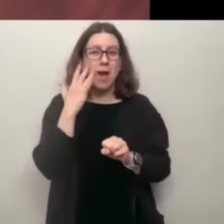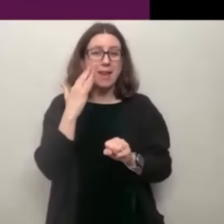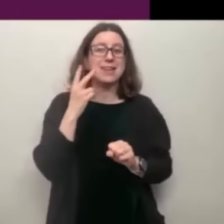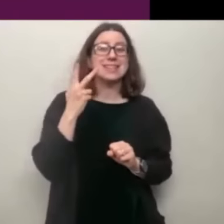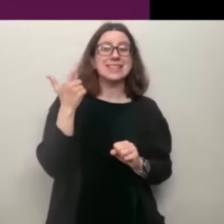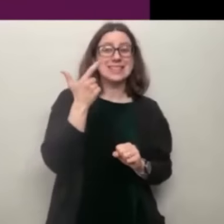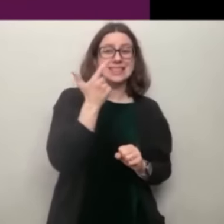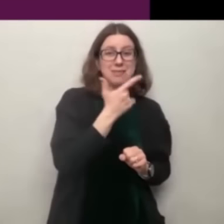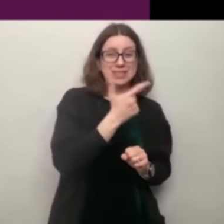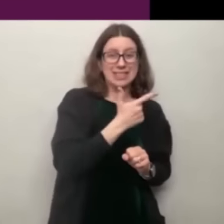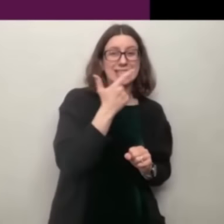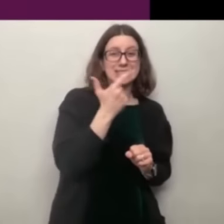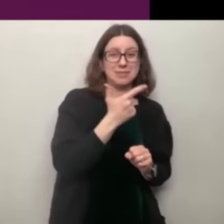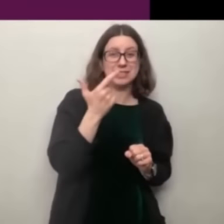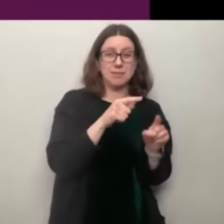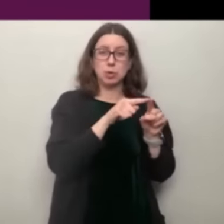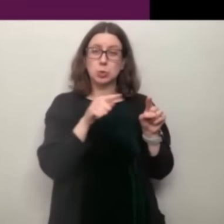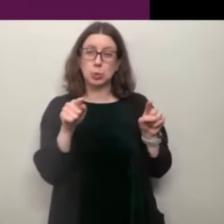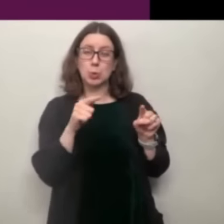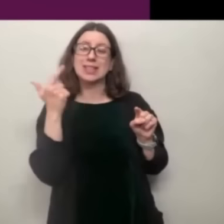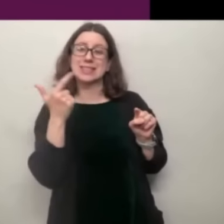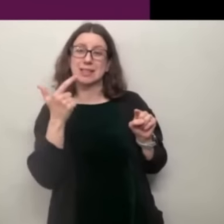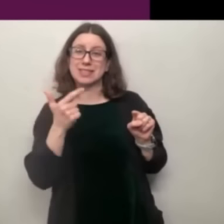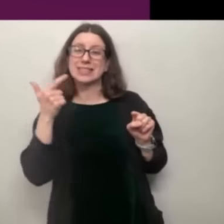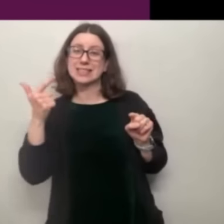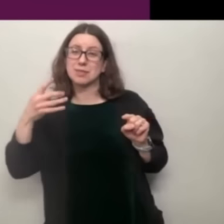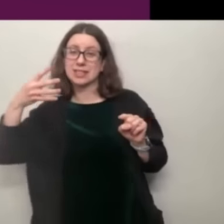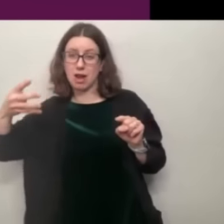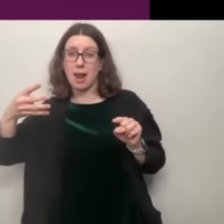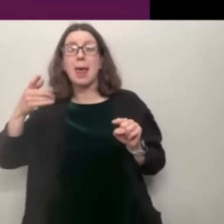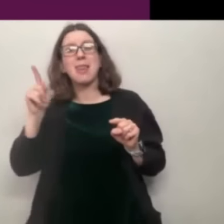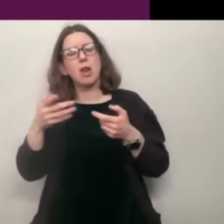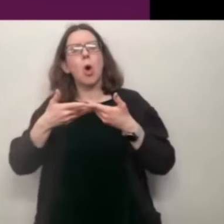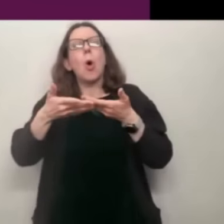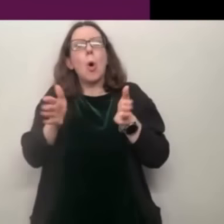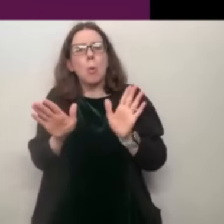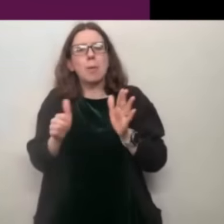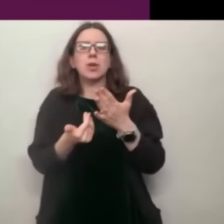Once complete, the bridge was open to traffic on New Year's Day 1781.